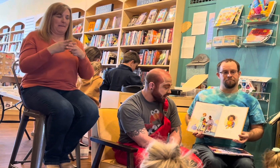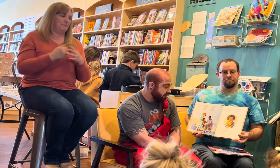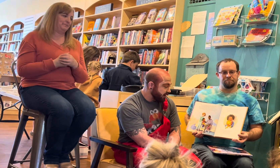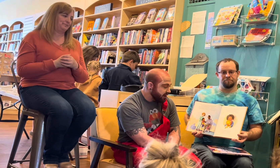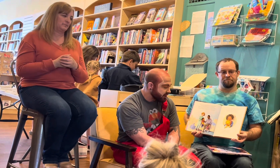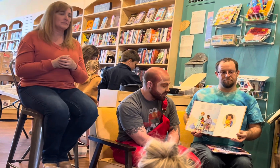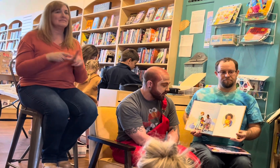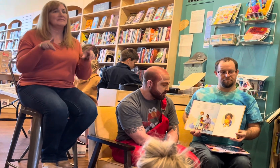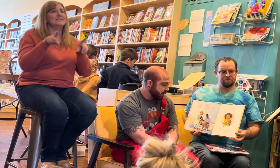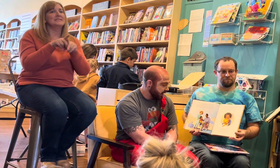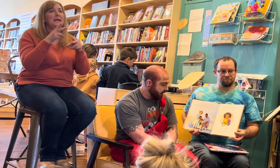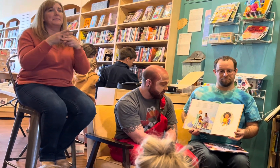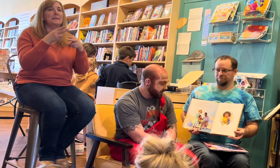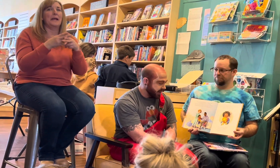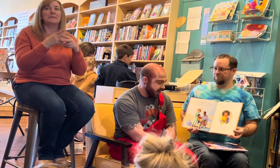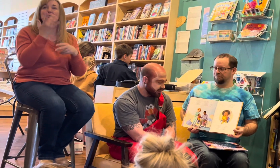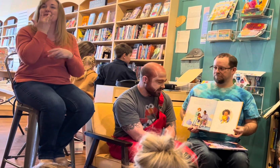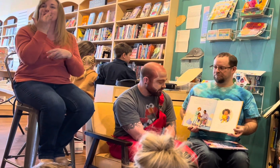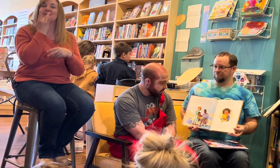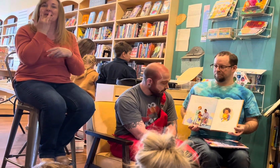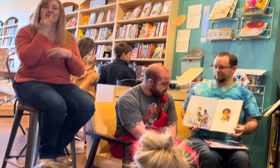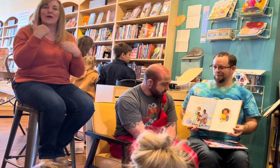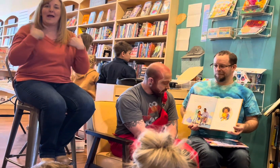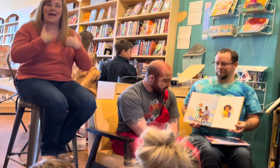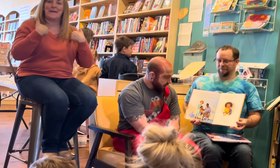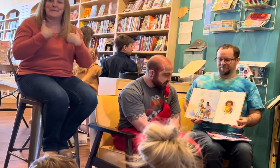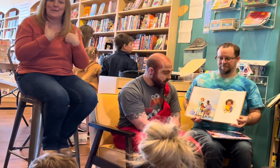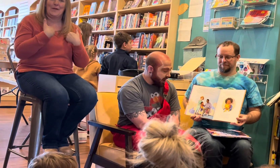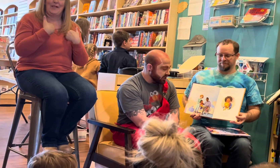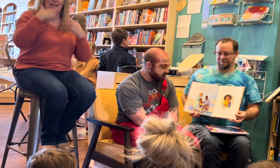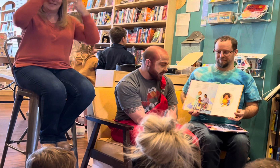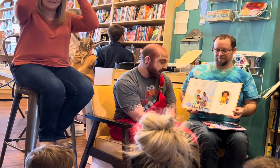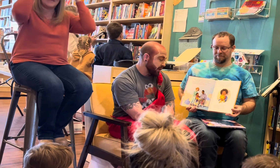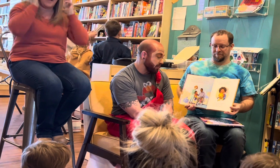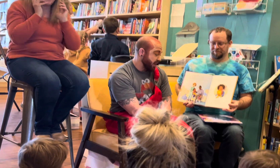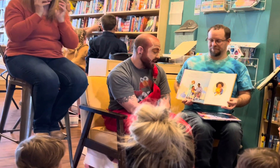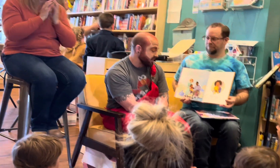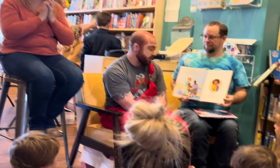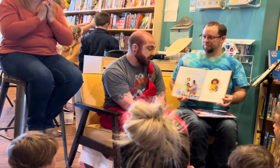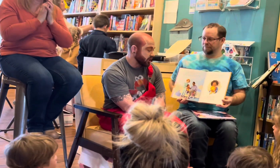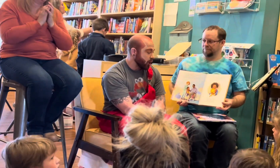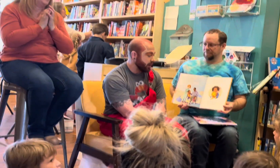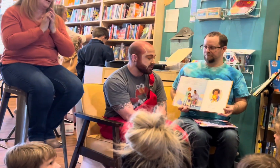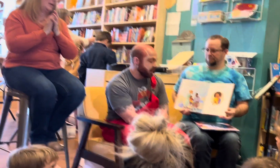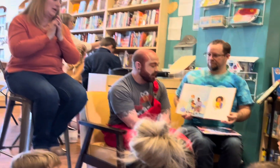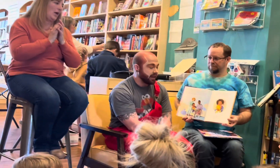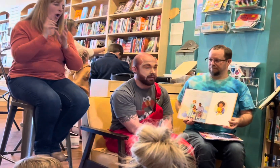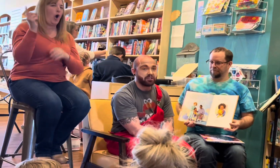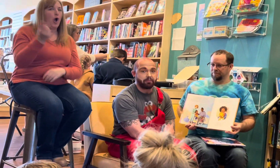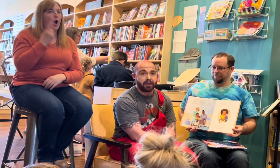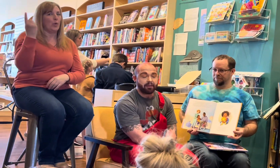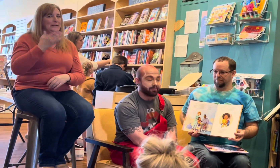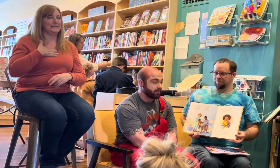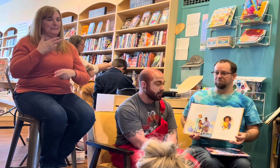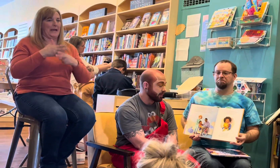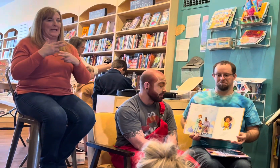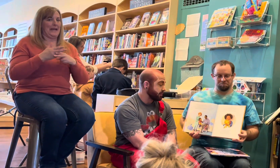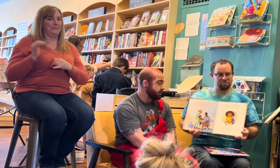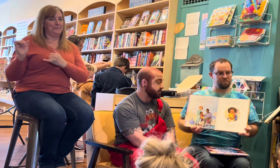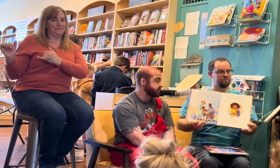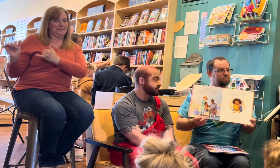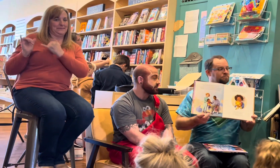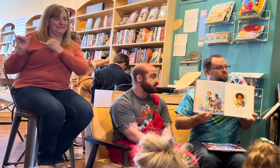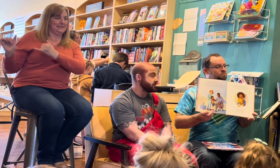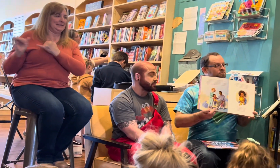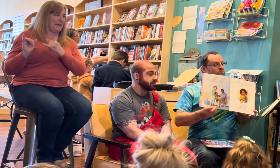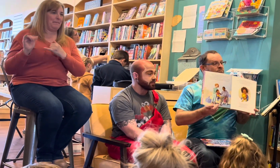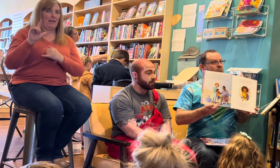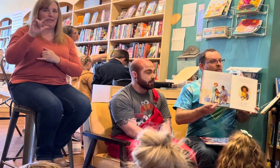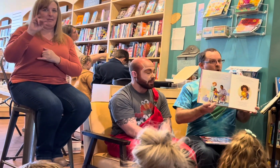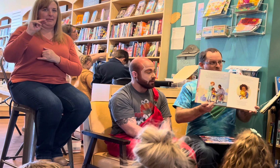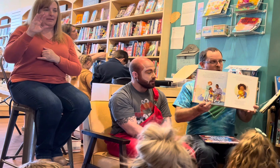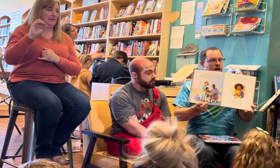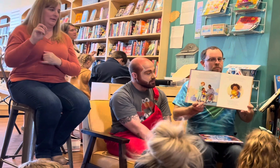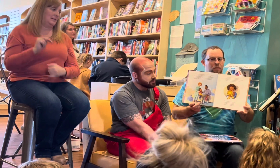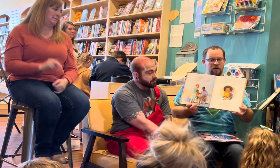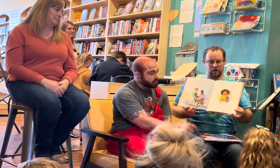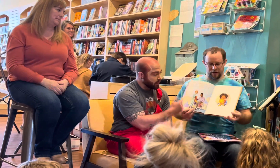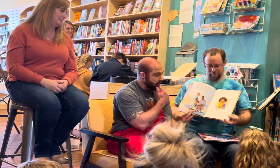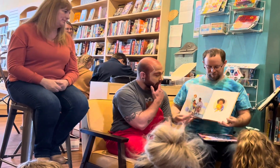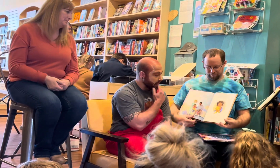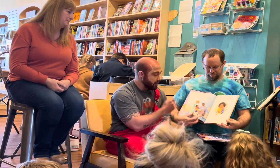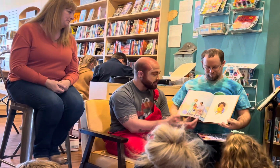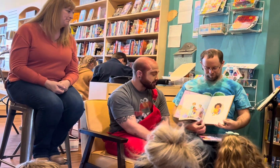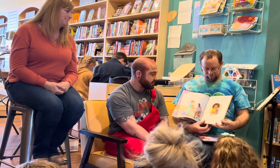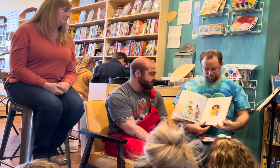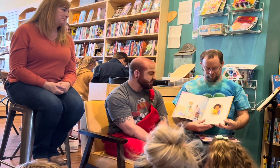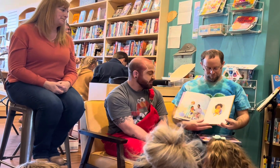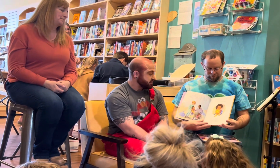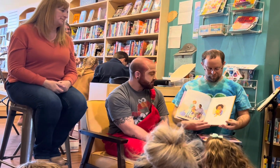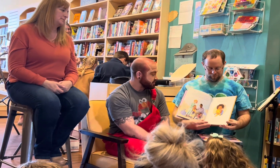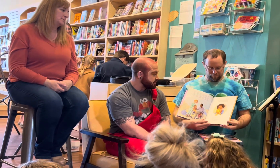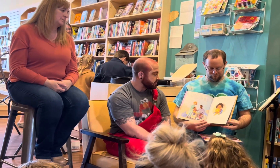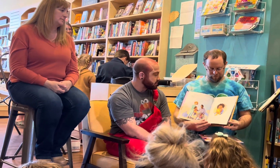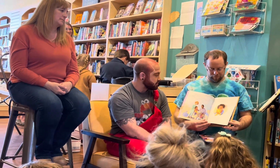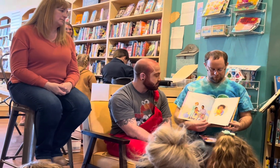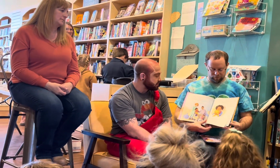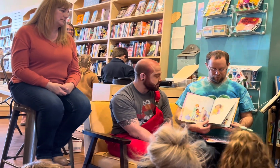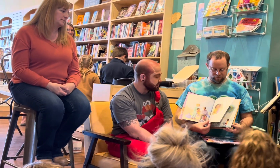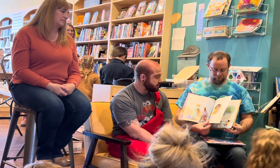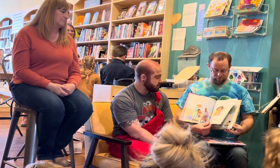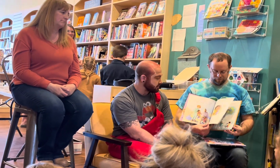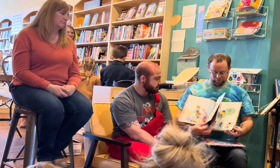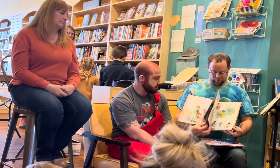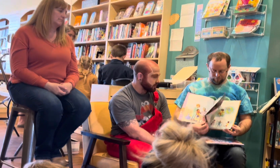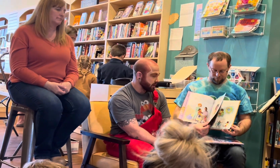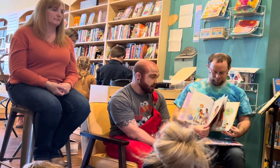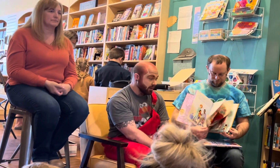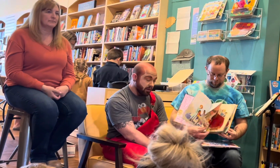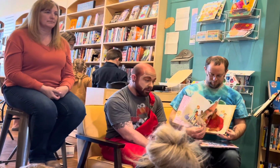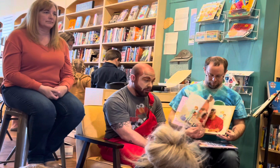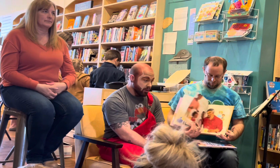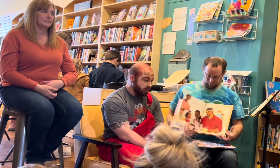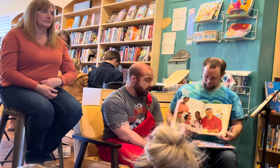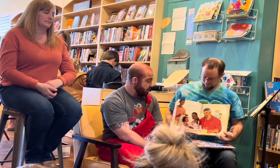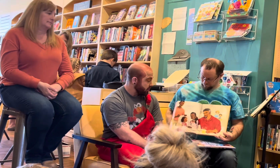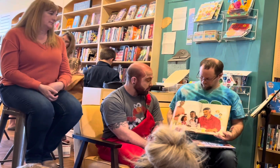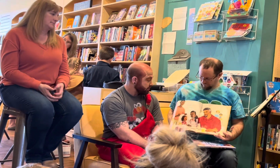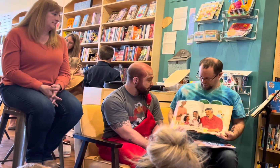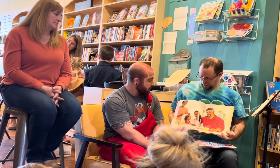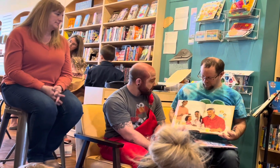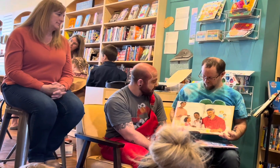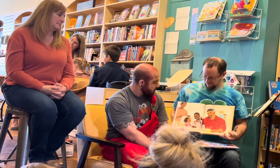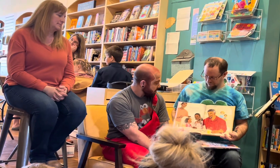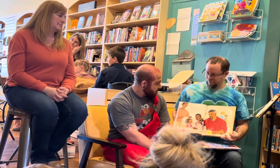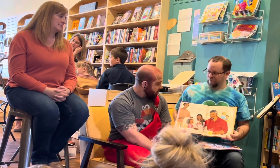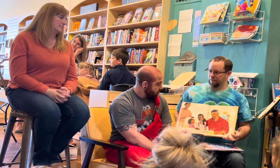my favorite stuffed lion," Dad asked "It's why I named him that. It's always been my name to me."